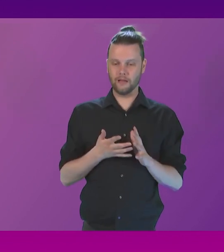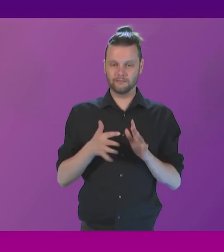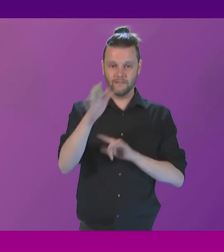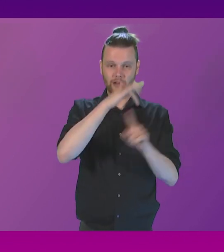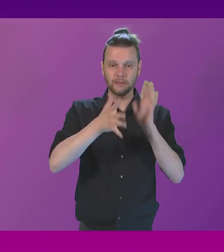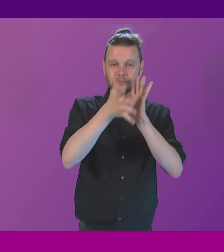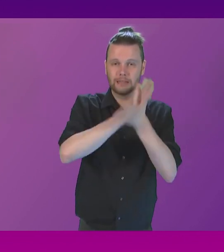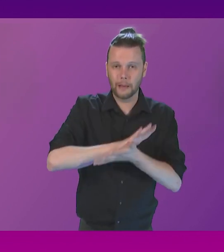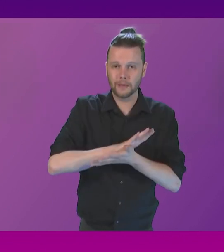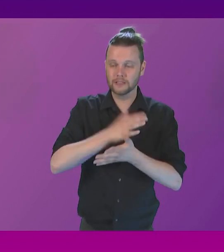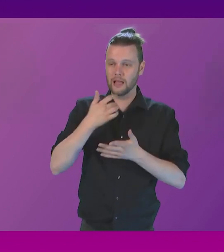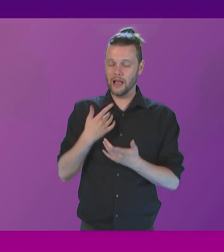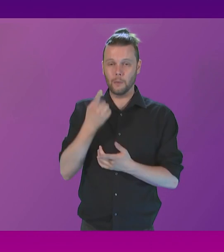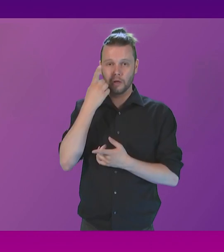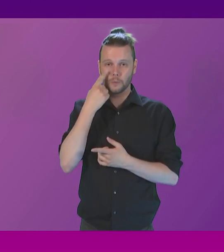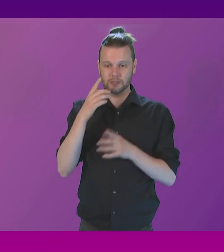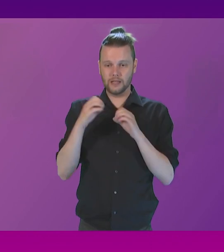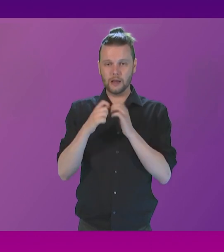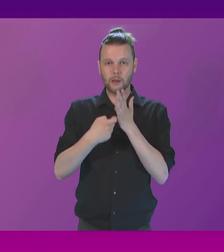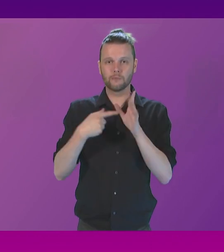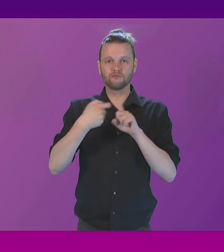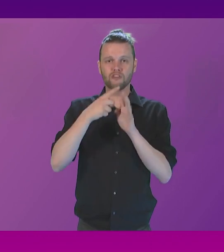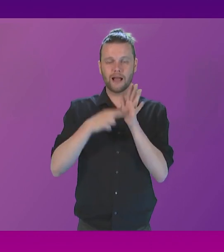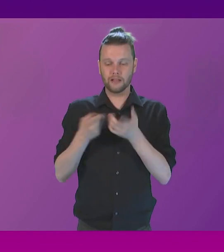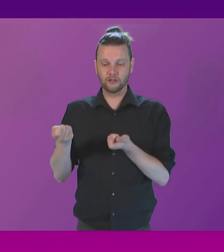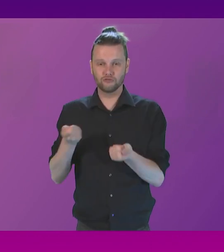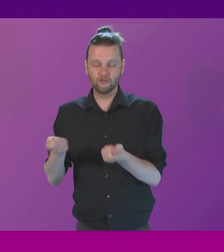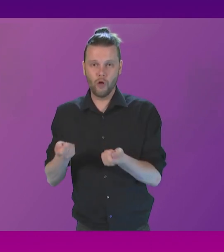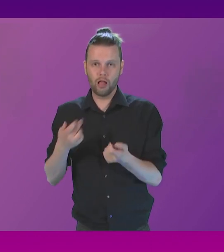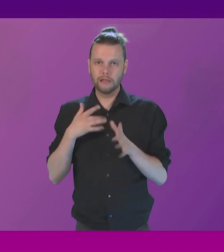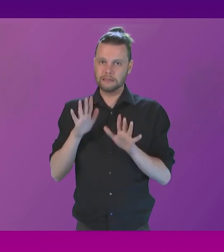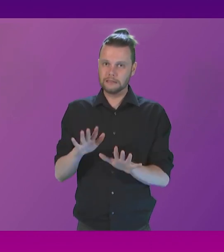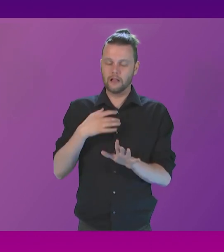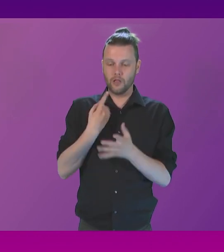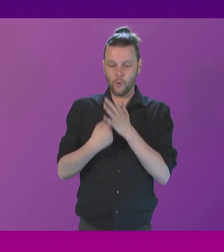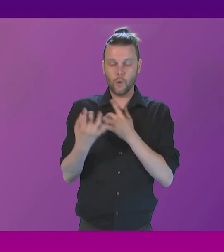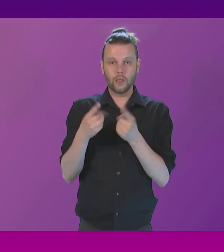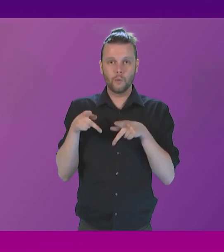of rampant bracken control, the only safe method for my constituents to control it in some areas is